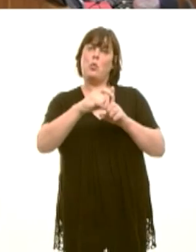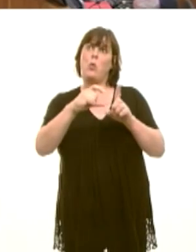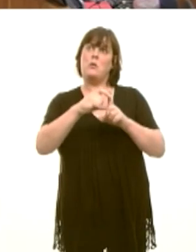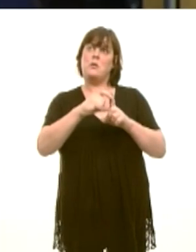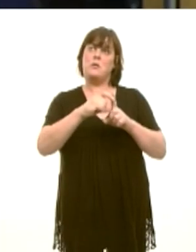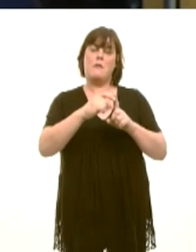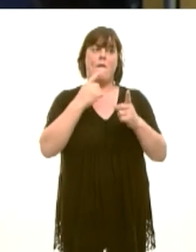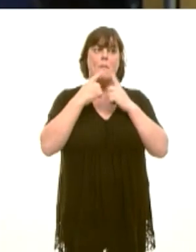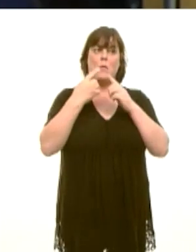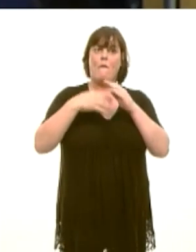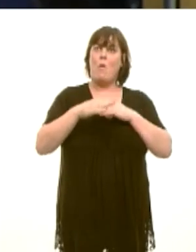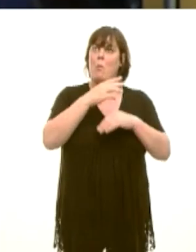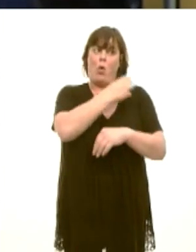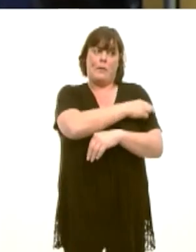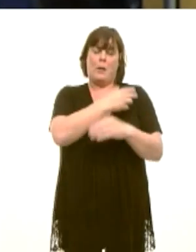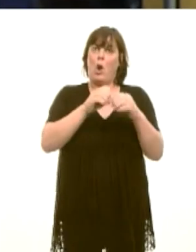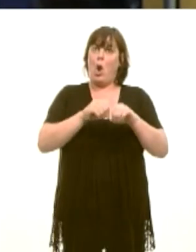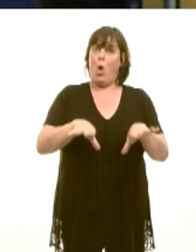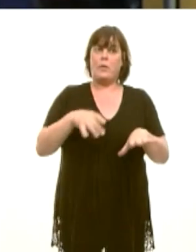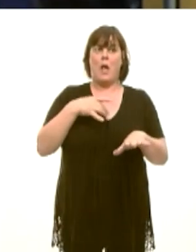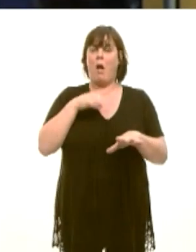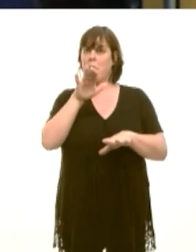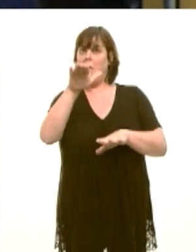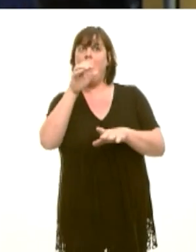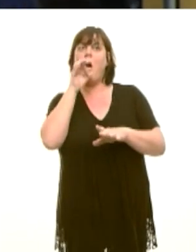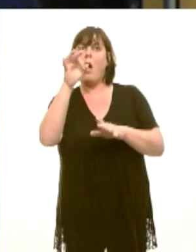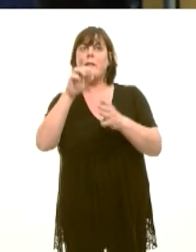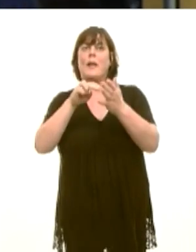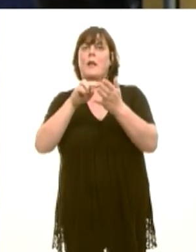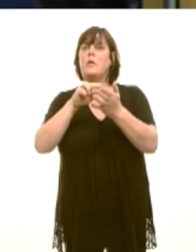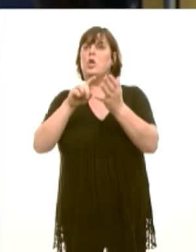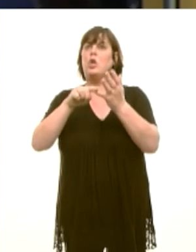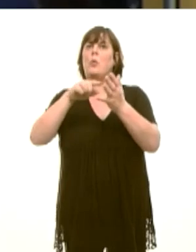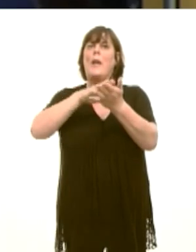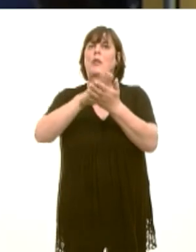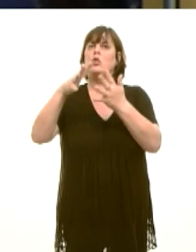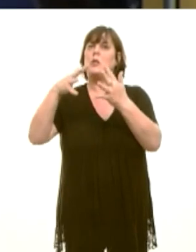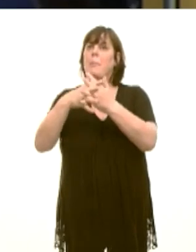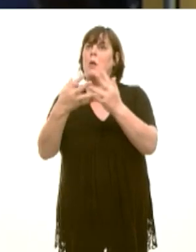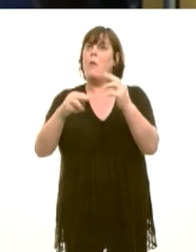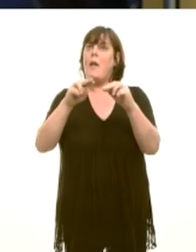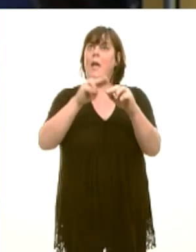to the University Hospital of Wales to ask if there was a server crash in 2007, the local